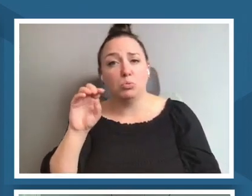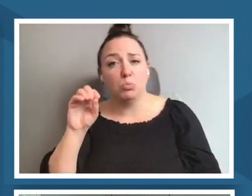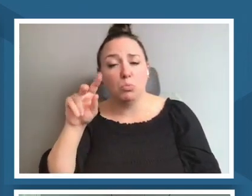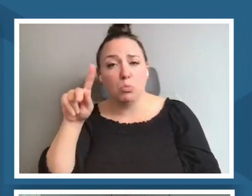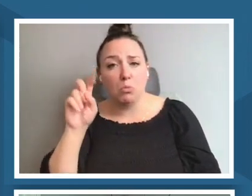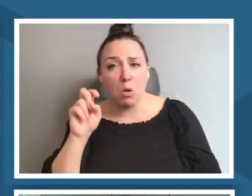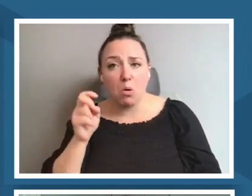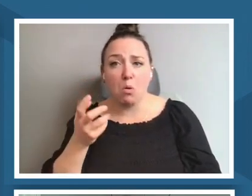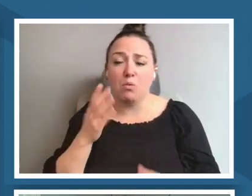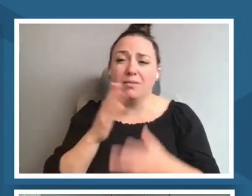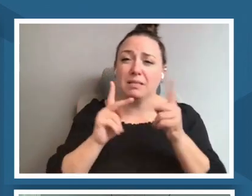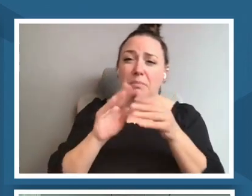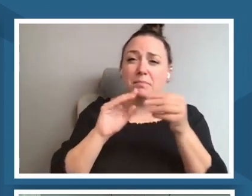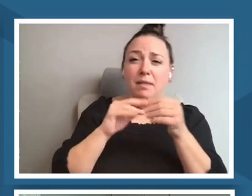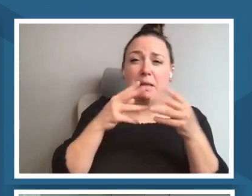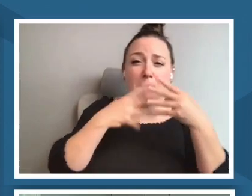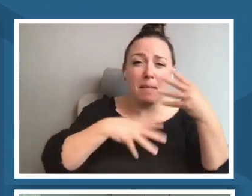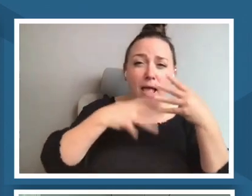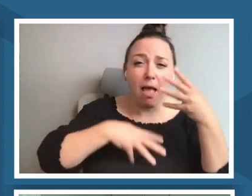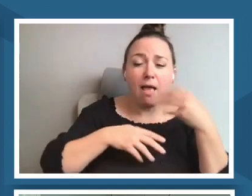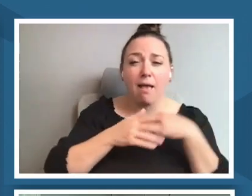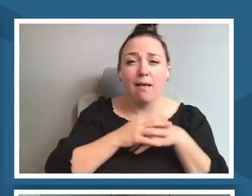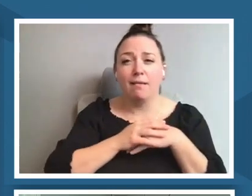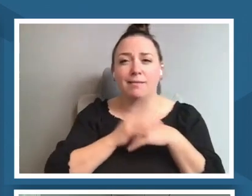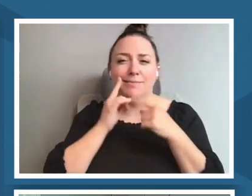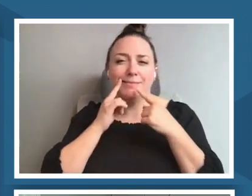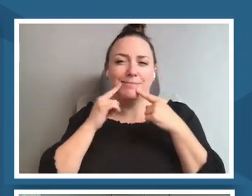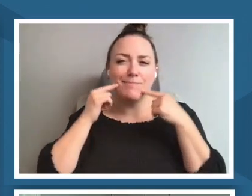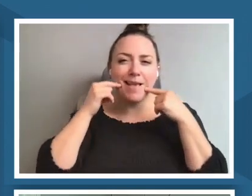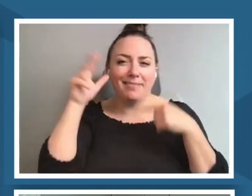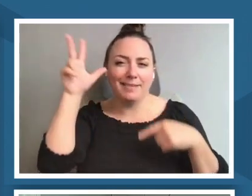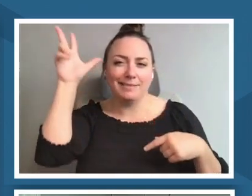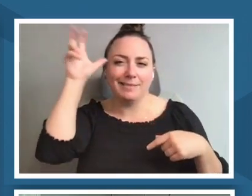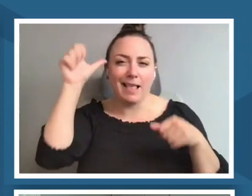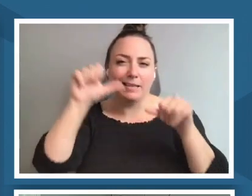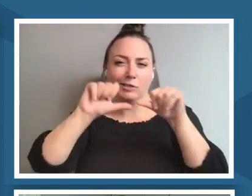the smile of a devilish figure became